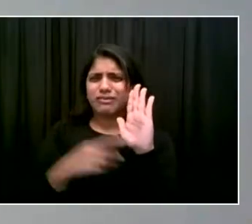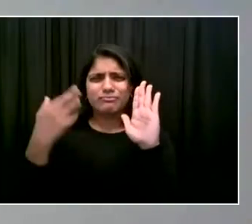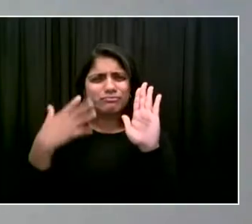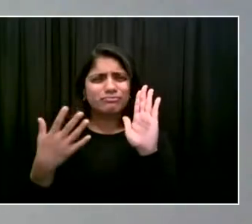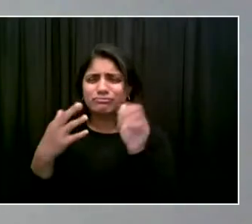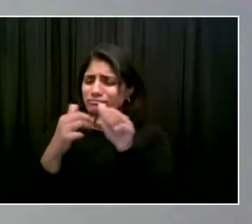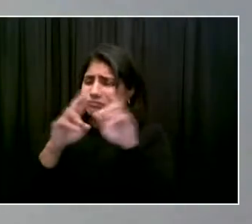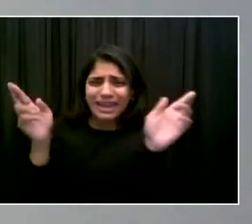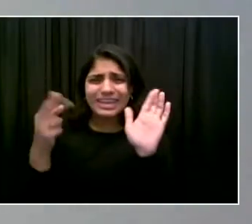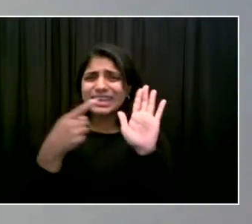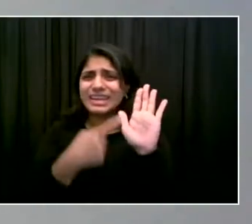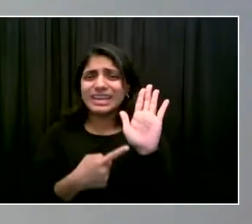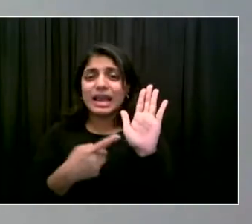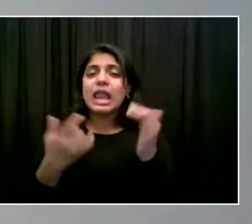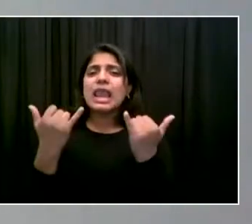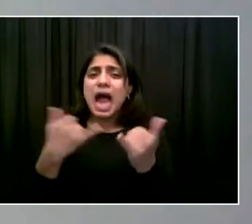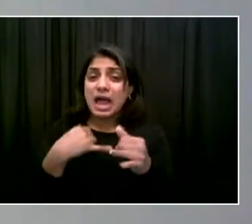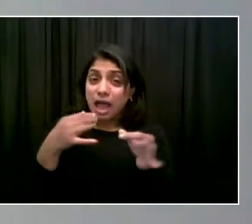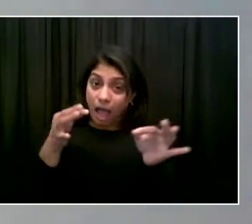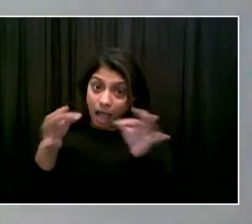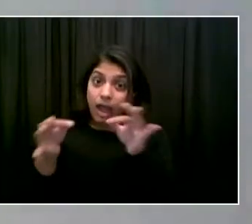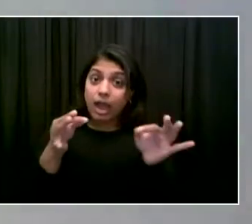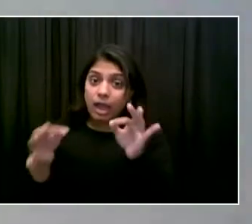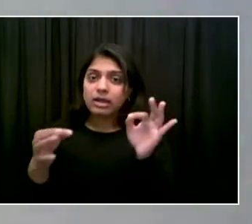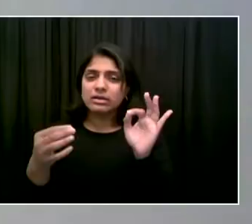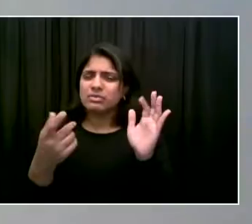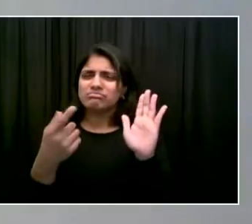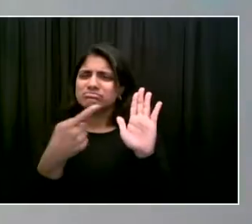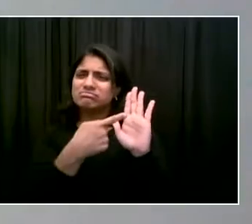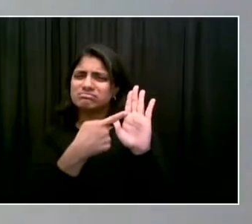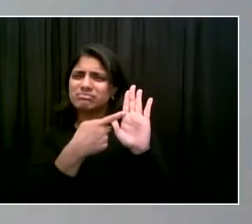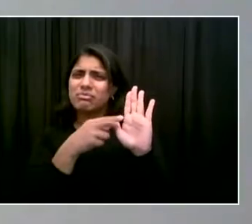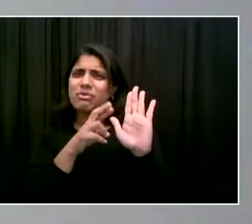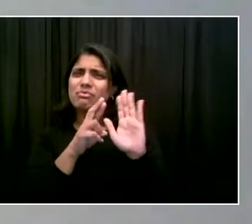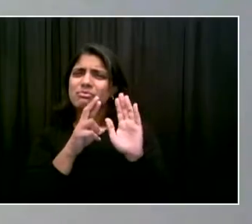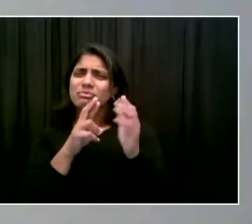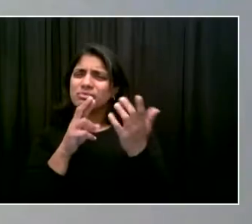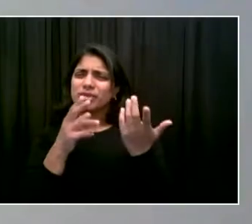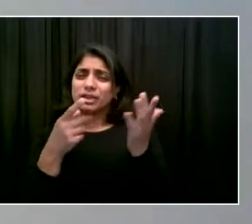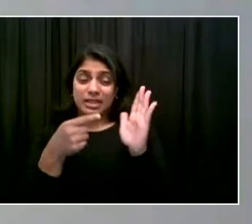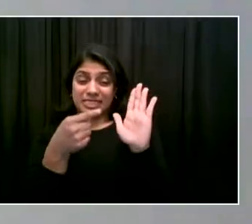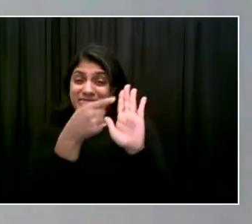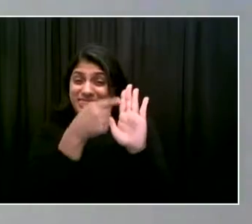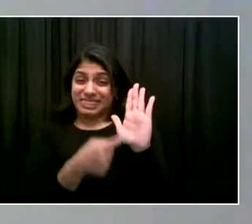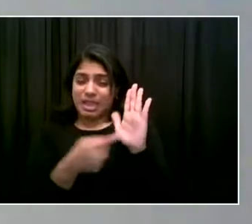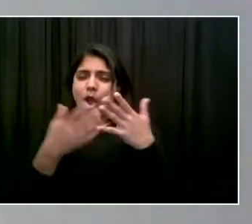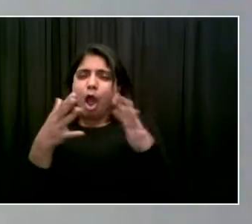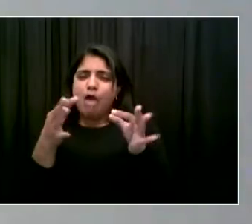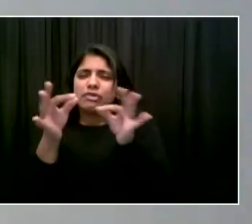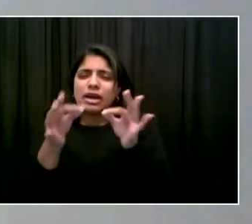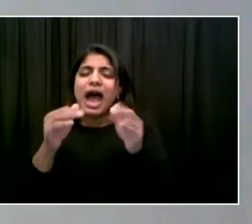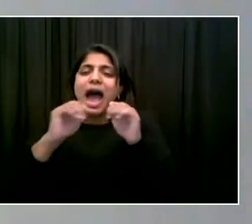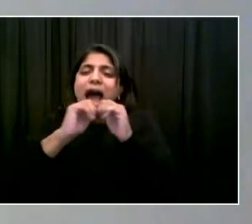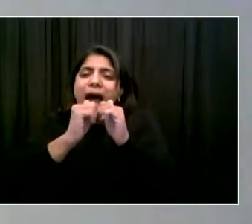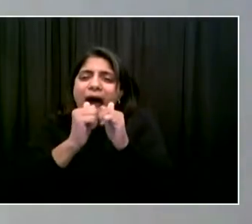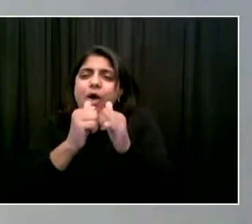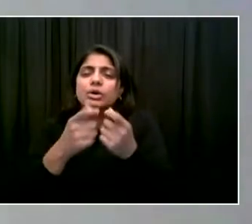THAT BUSINESSES CAN USE ALSO MAKE AN APPOINTMENT TO